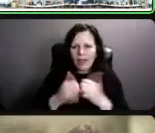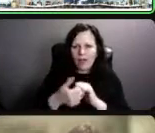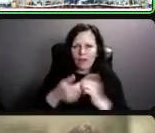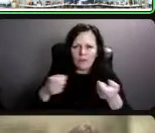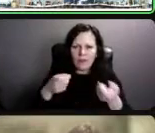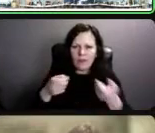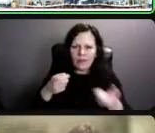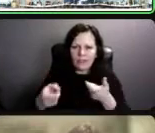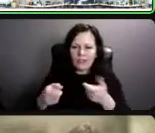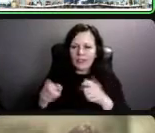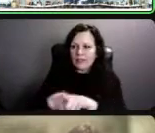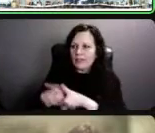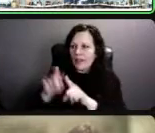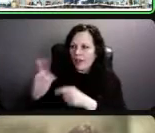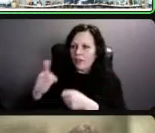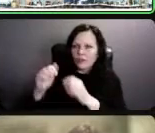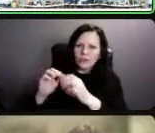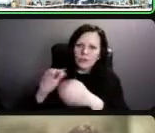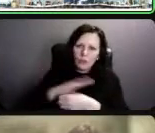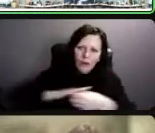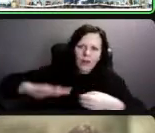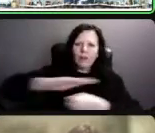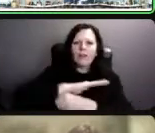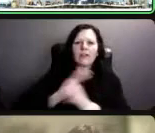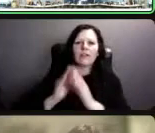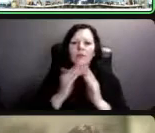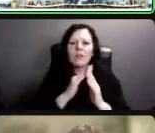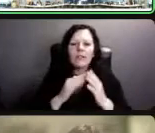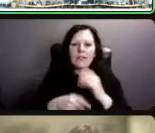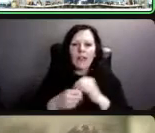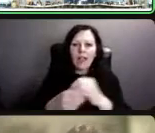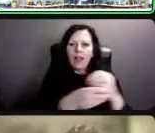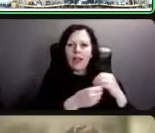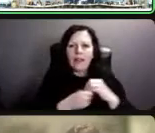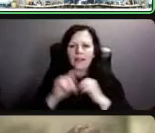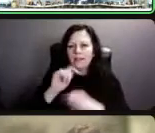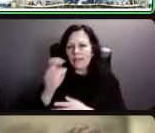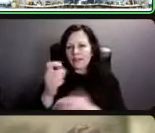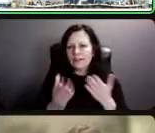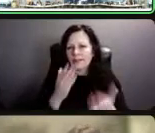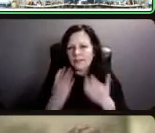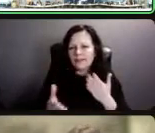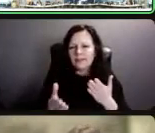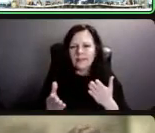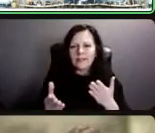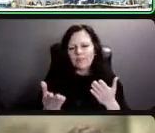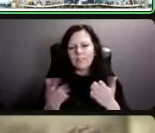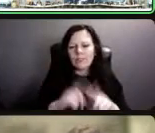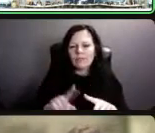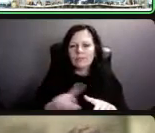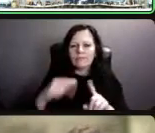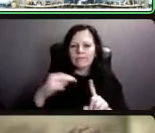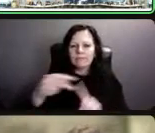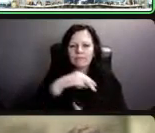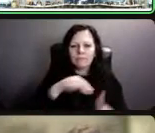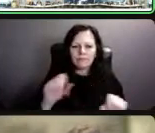SOMETHING NEW. DIFFERENT. IT'S ALL SURROUNDING COMMUNITY